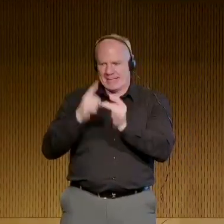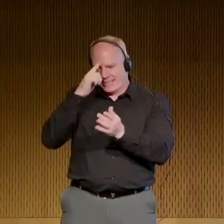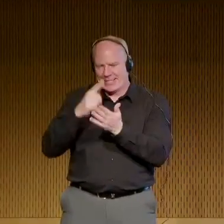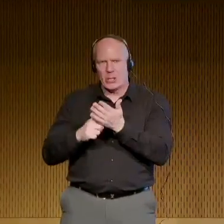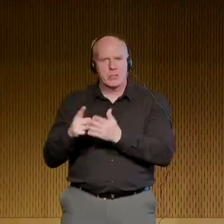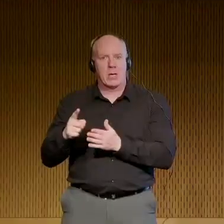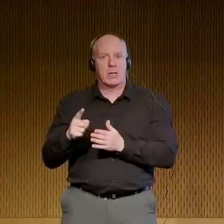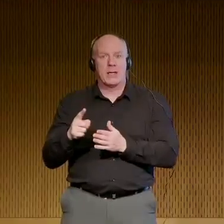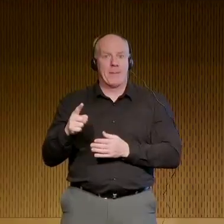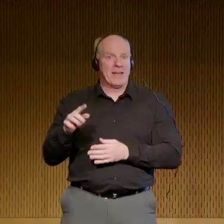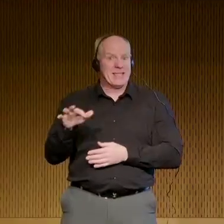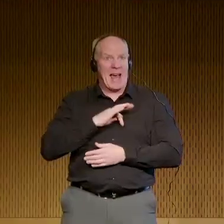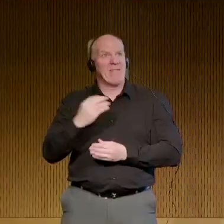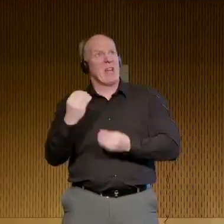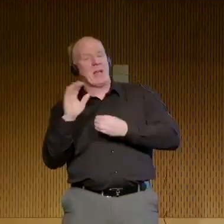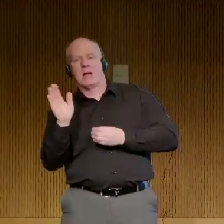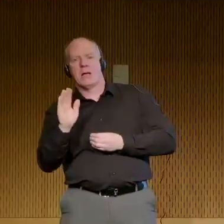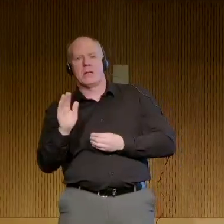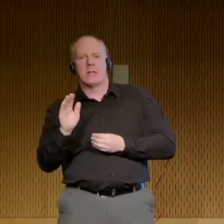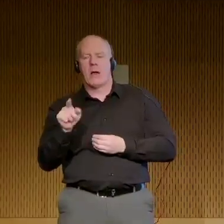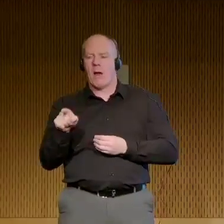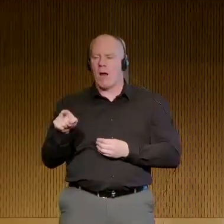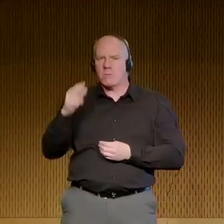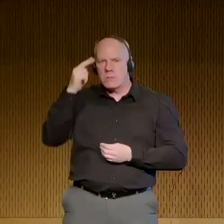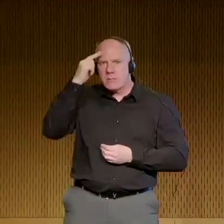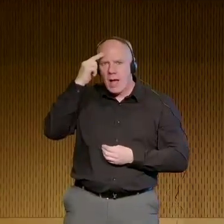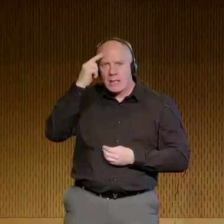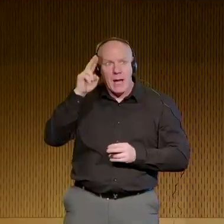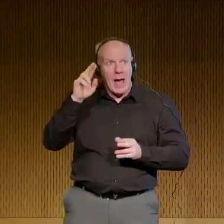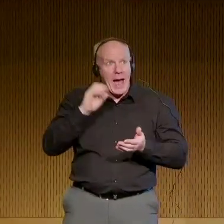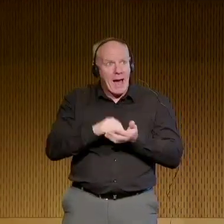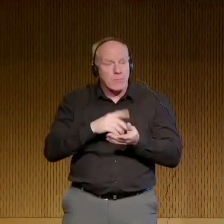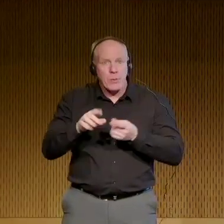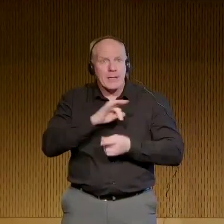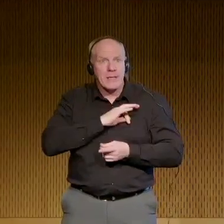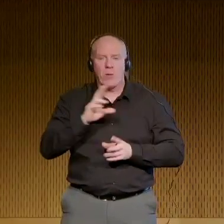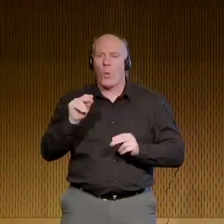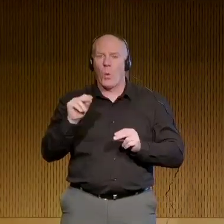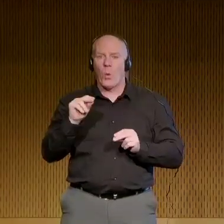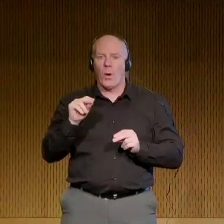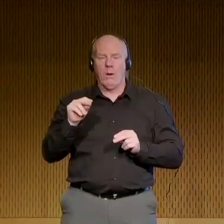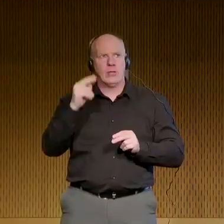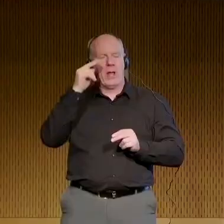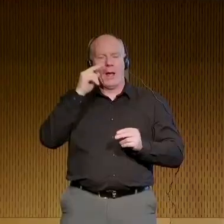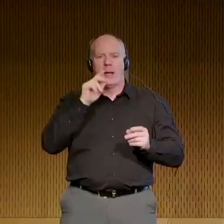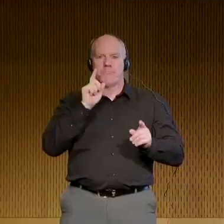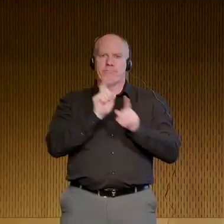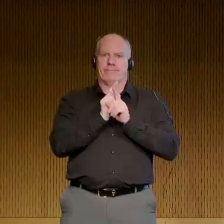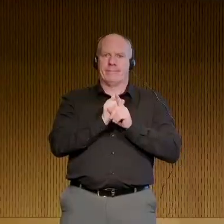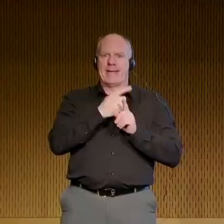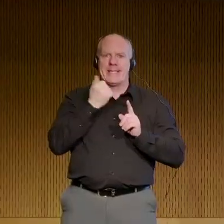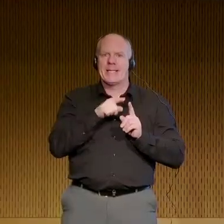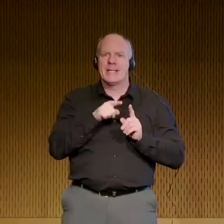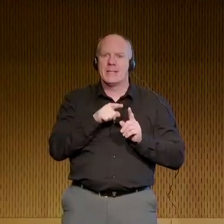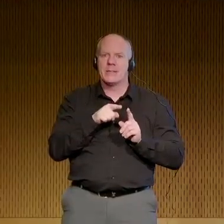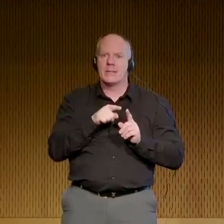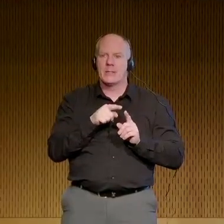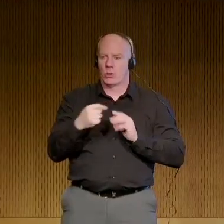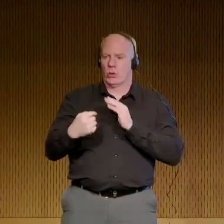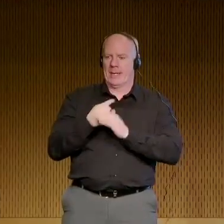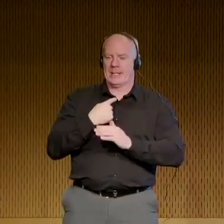And so once Shane understood that, things got much easier. He came into us there for to do